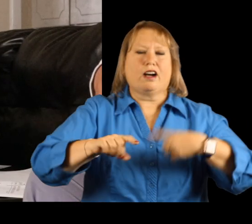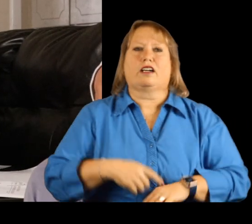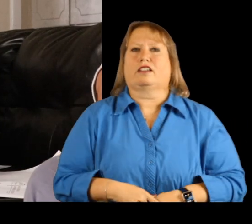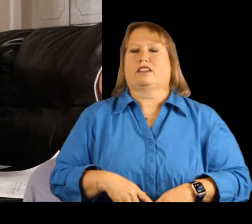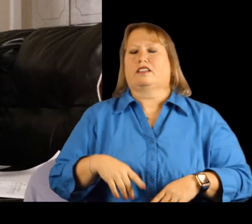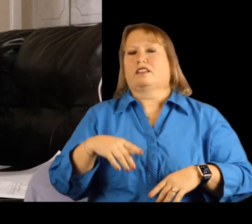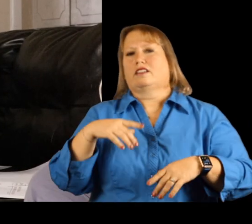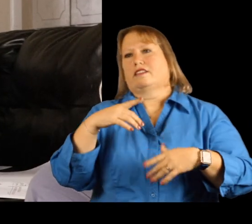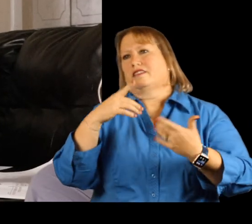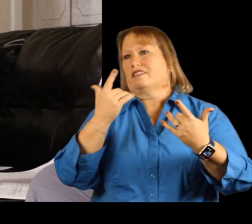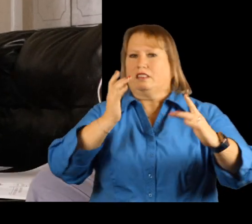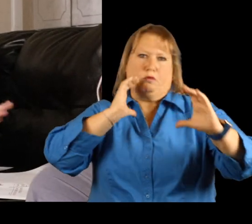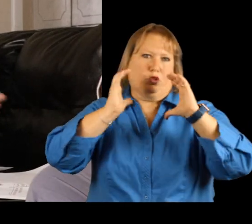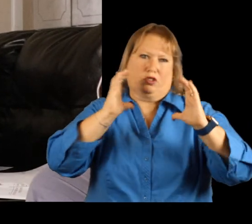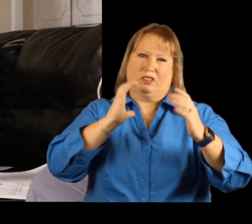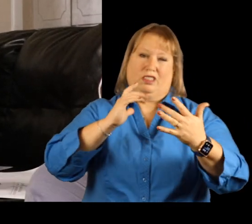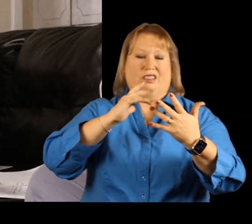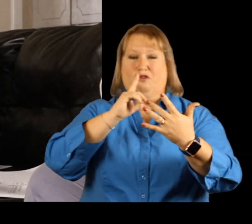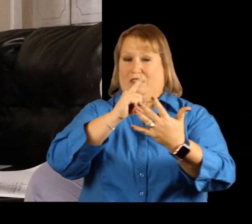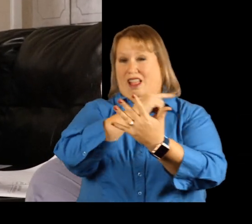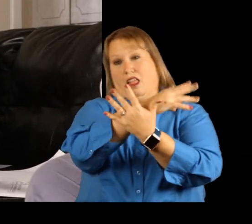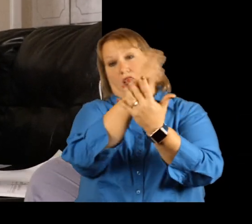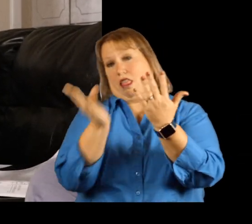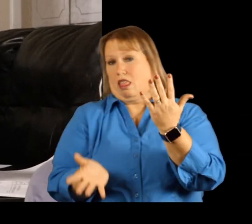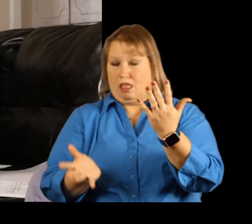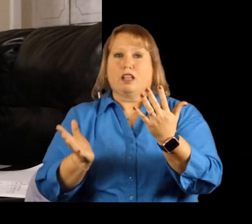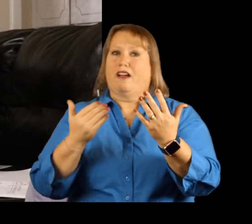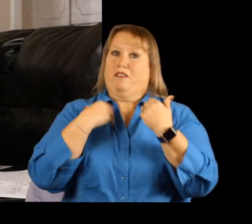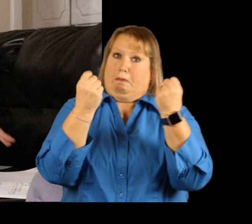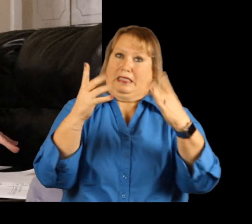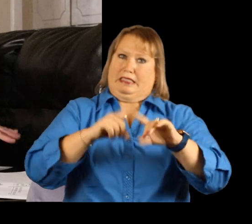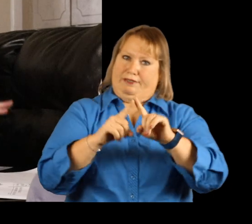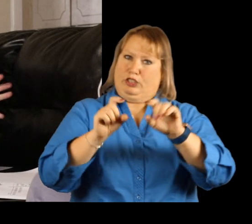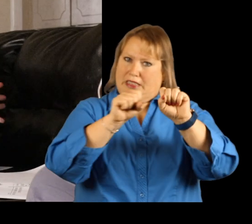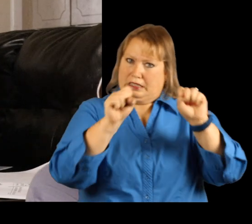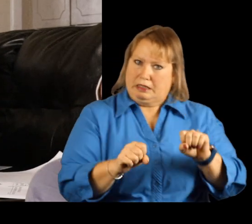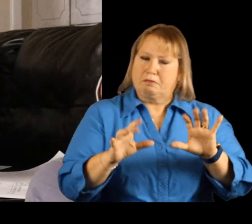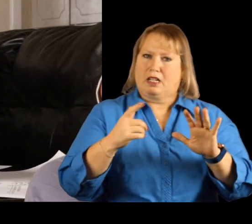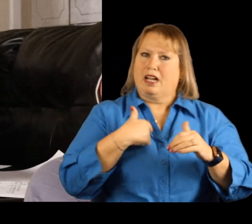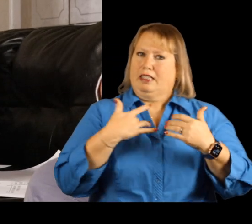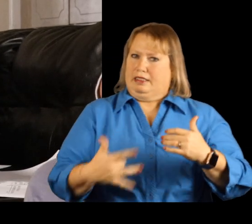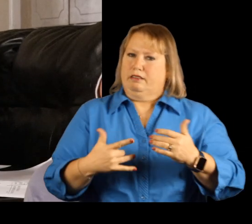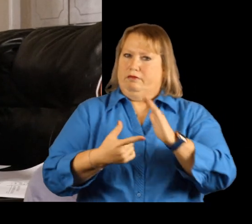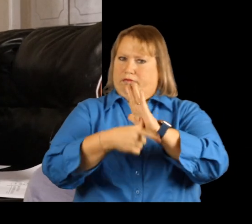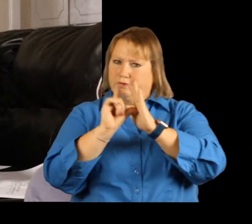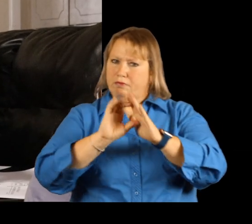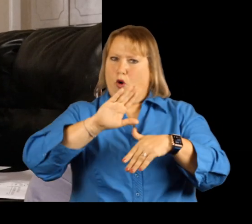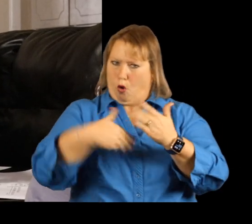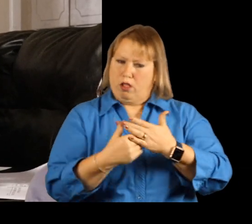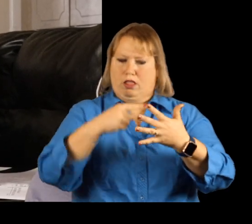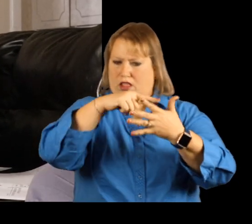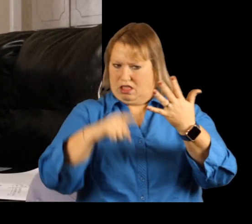Within all of that there are a lot of systems within them. So I kinda go over all of that with the families.